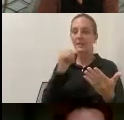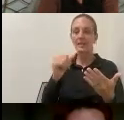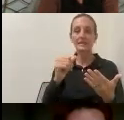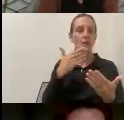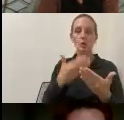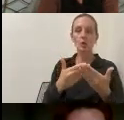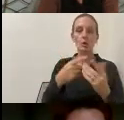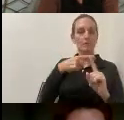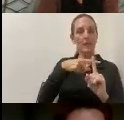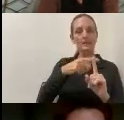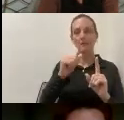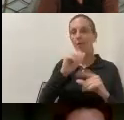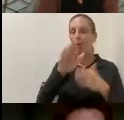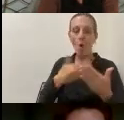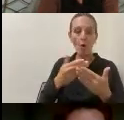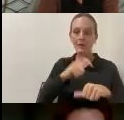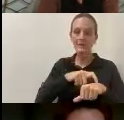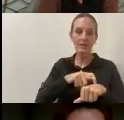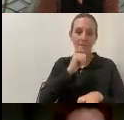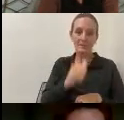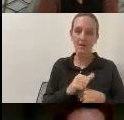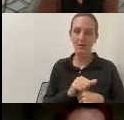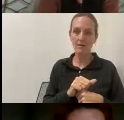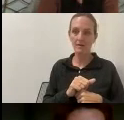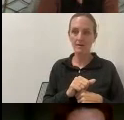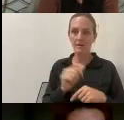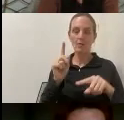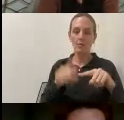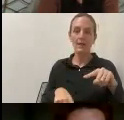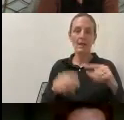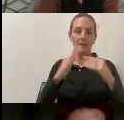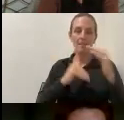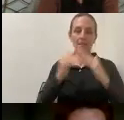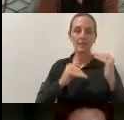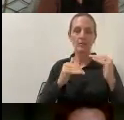So we can't build a community around everyone being perfect all the time, around everyone